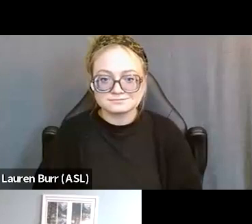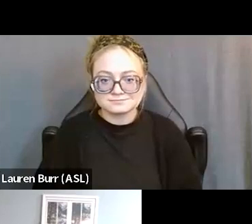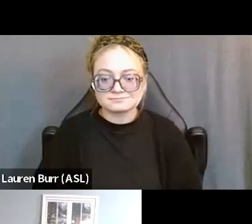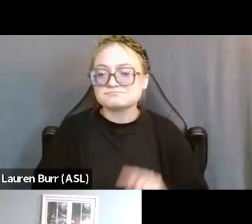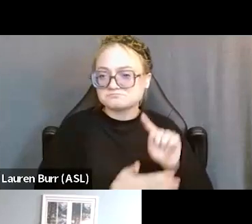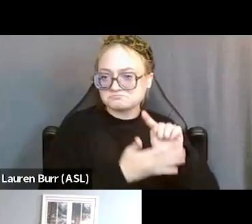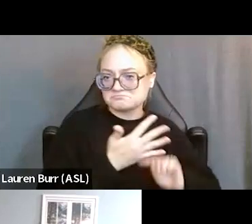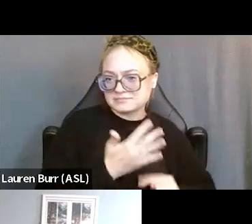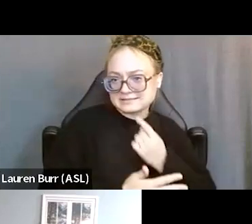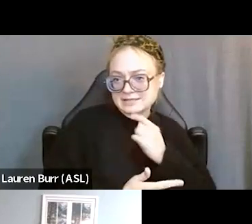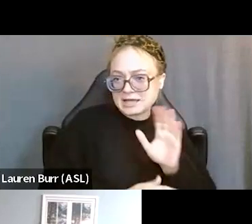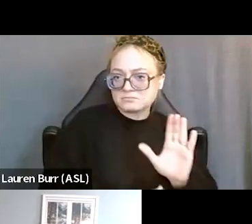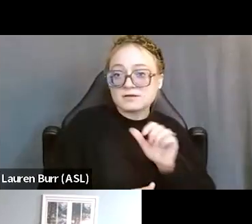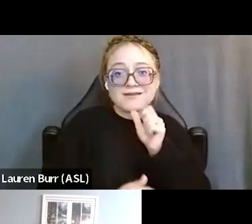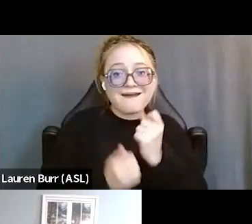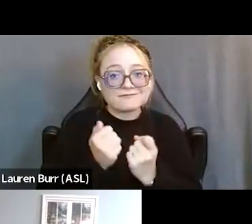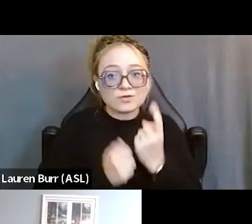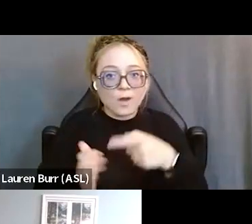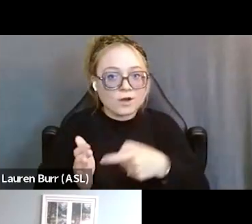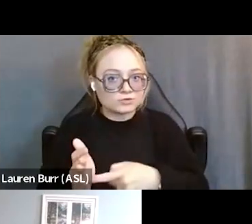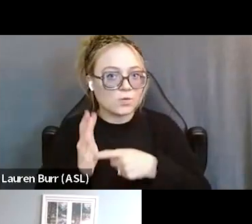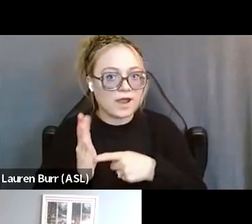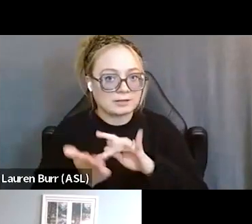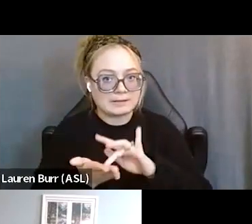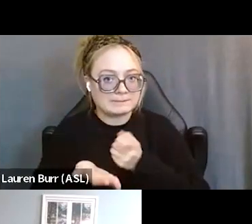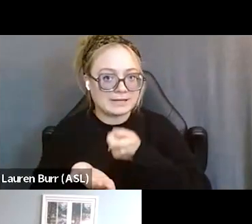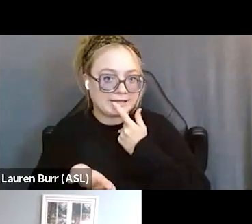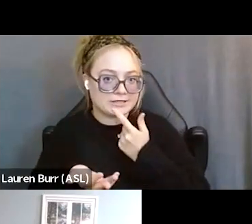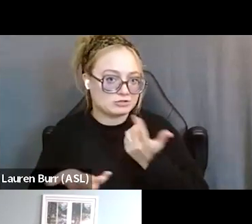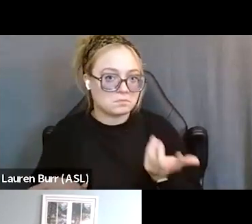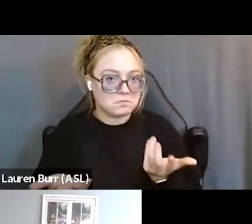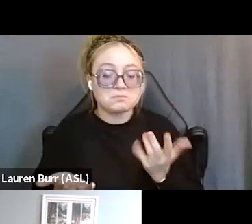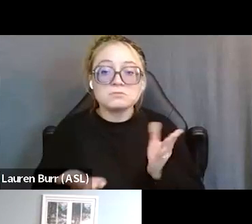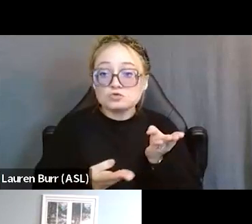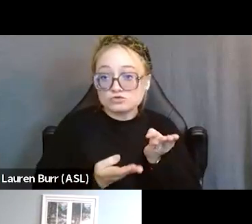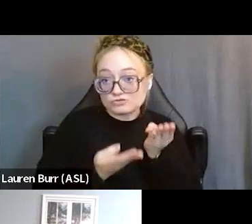not everybody has to take medication either. I mean it's recommended for a lot of folks but many